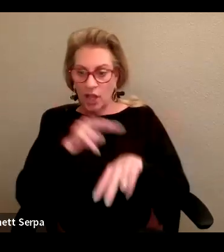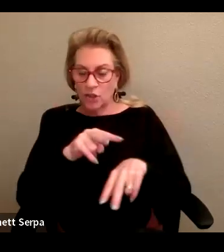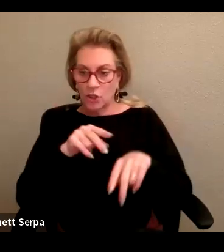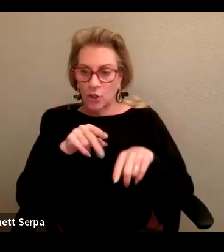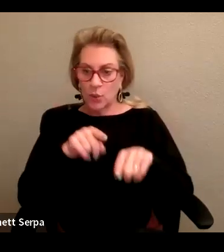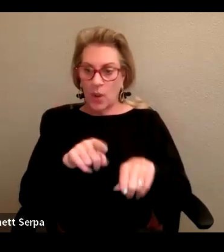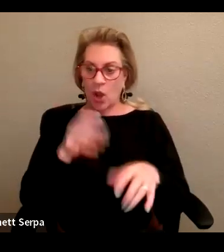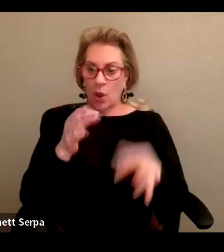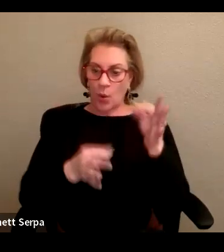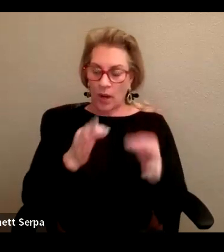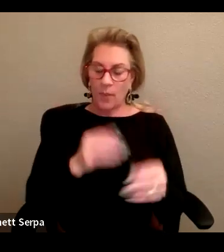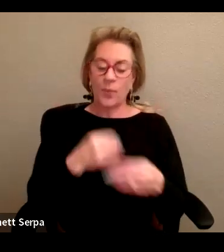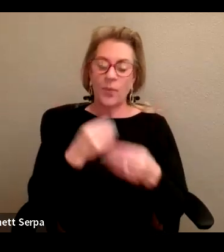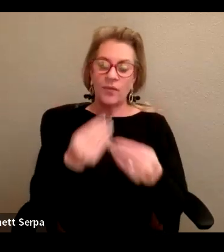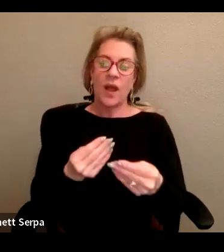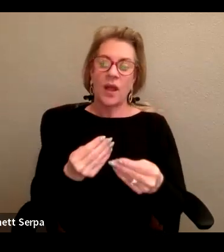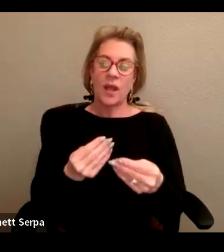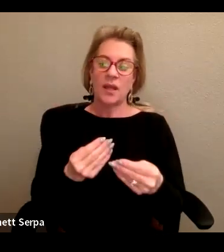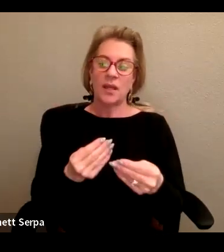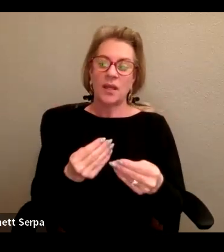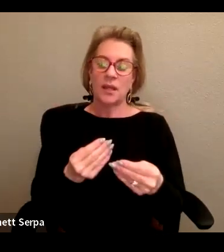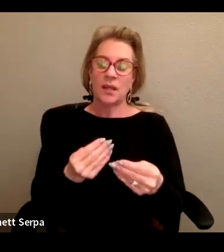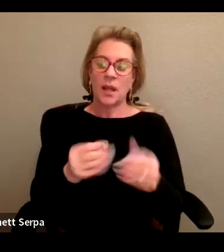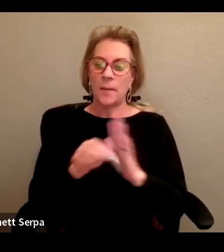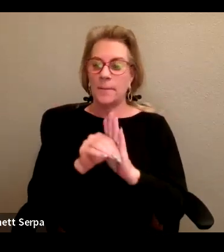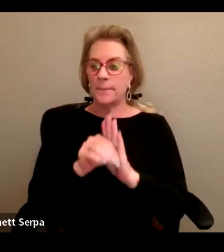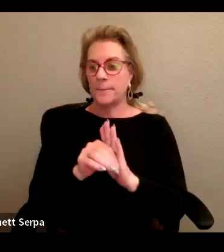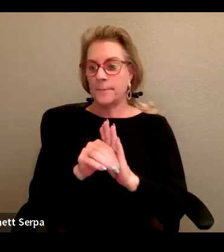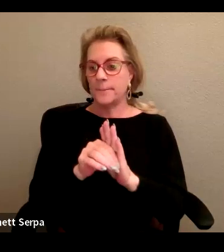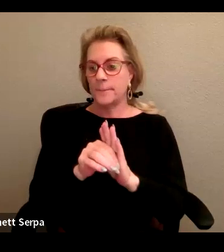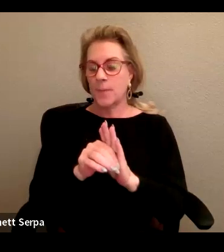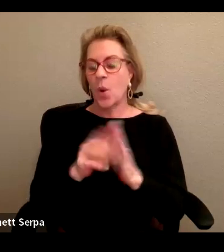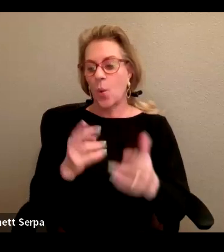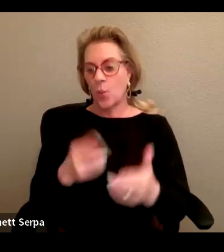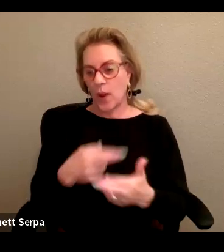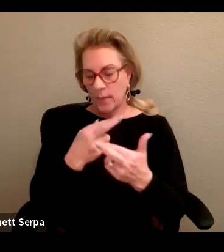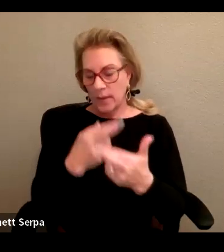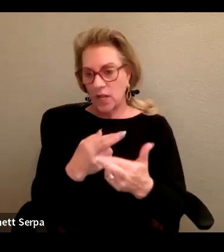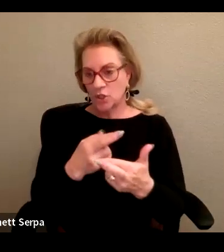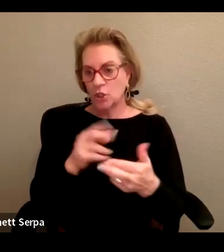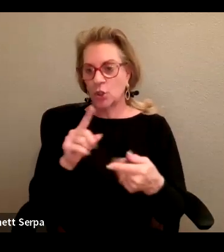they provide um model uh they provide recommendations uh to courthouse staff